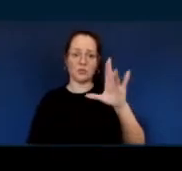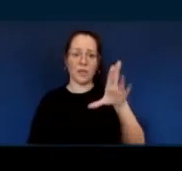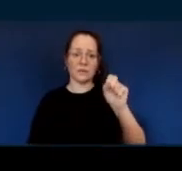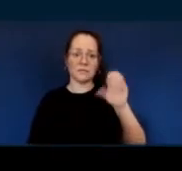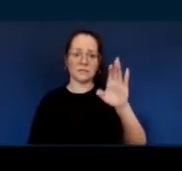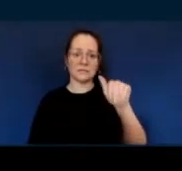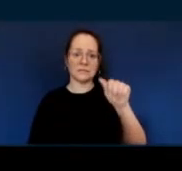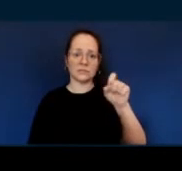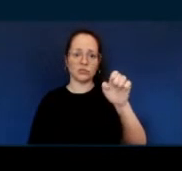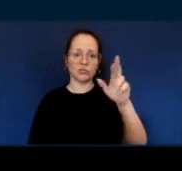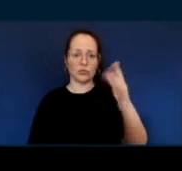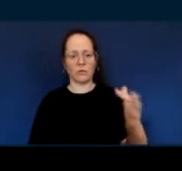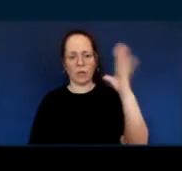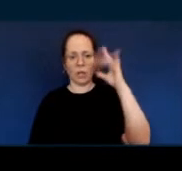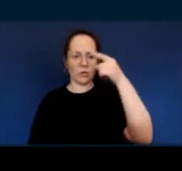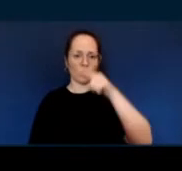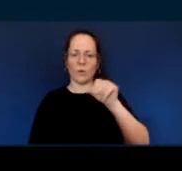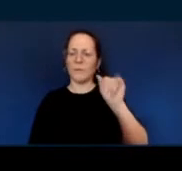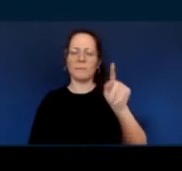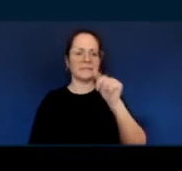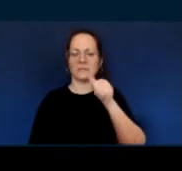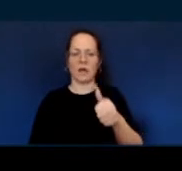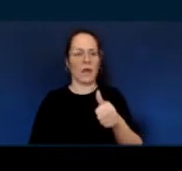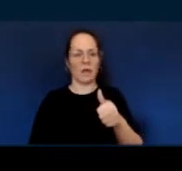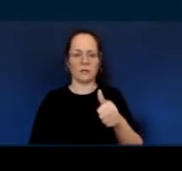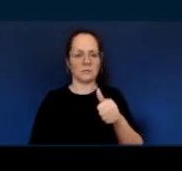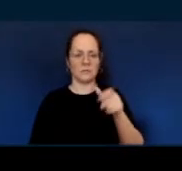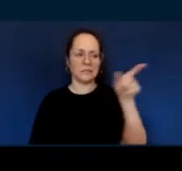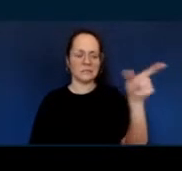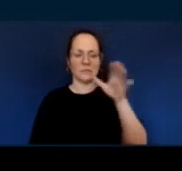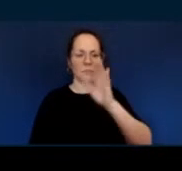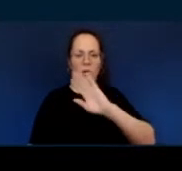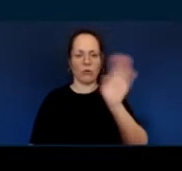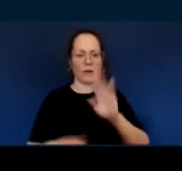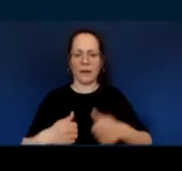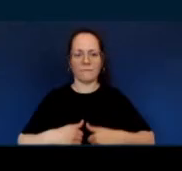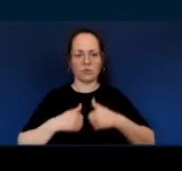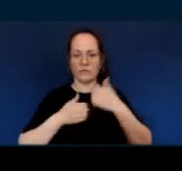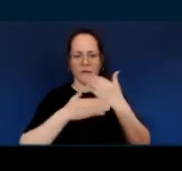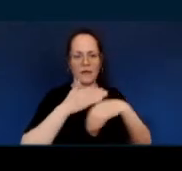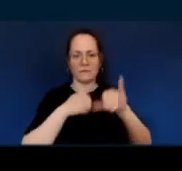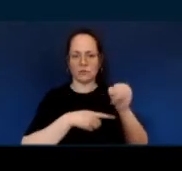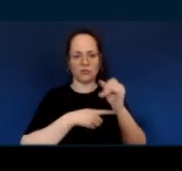NOT, HE REFERENCES HIS MOTHER LATER IN LIFE AND THERE'S NO WAY SHE WOULD HAVE SURVIVED. ACCORDING TO MYTHOLOGY, THE